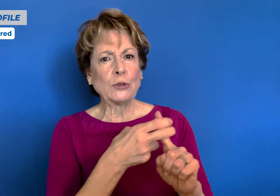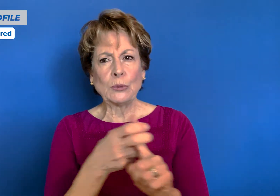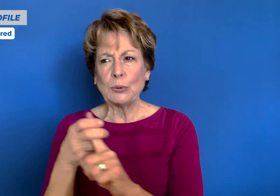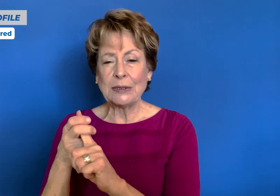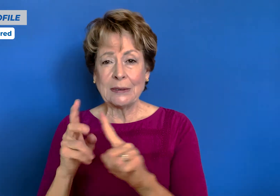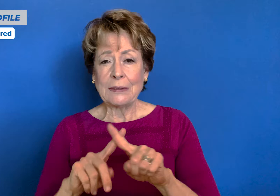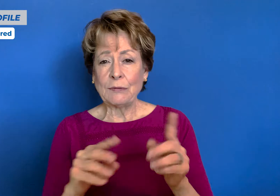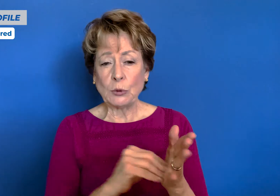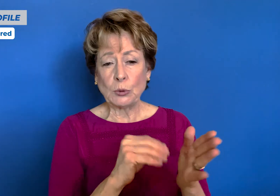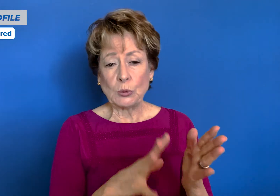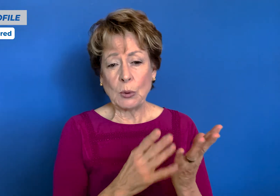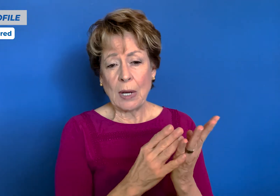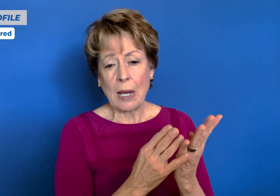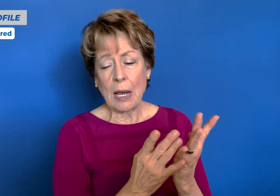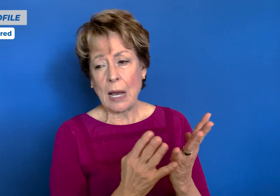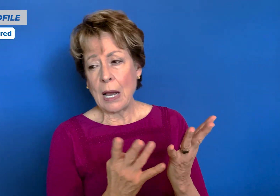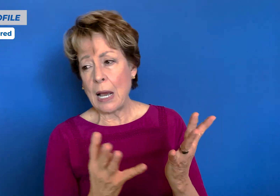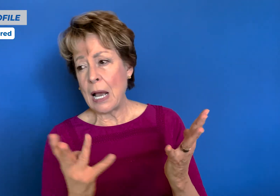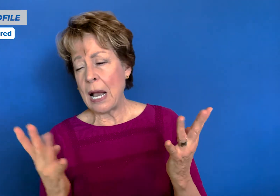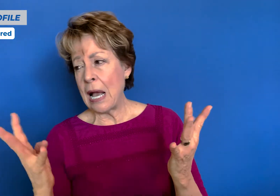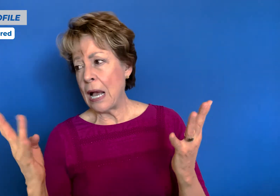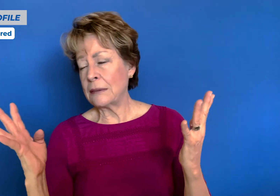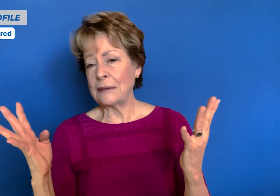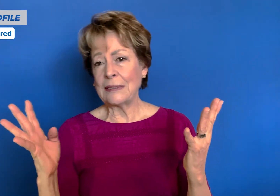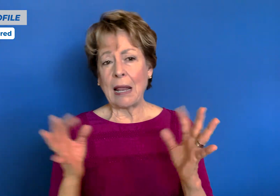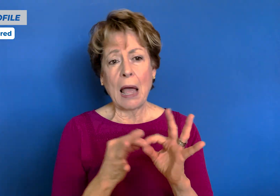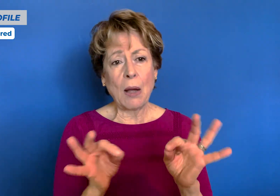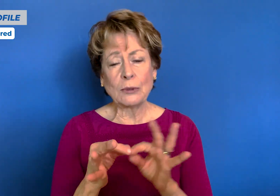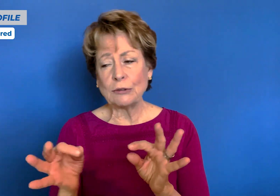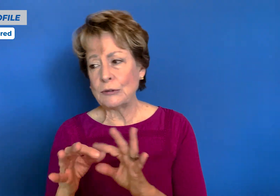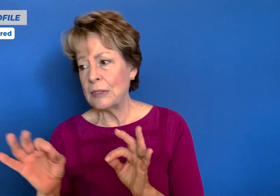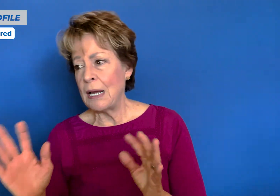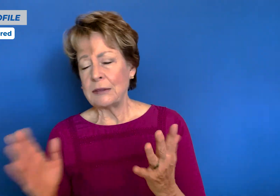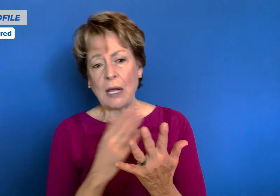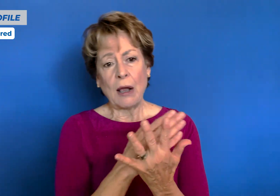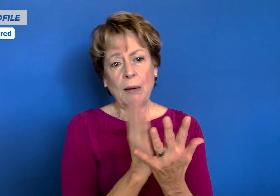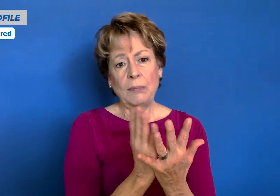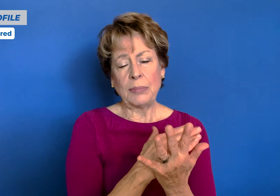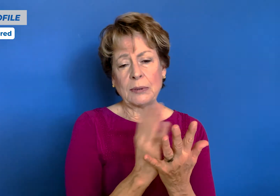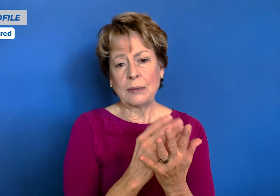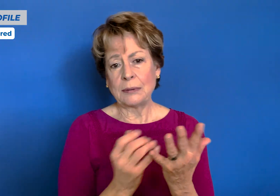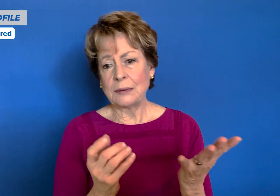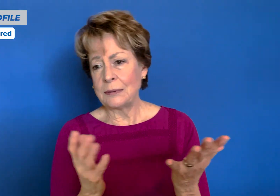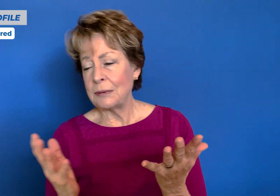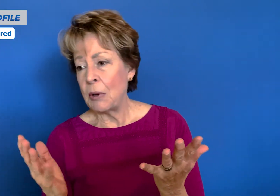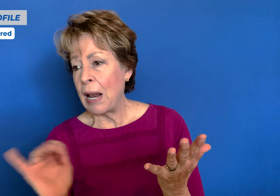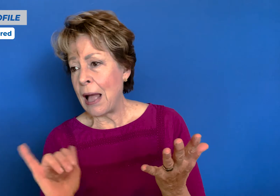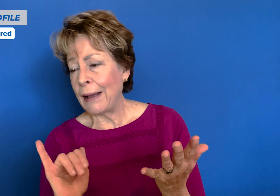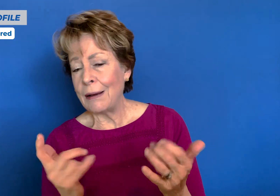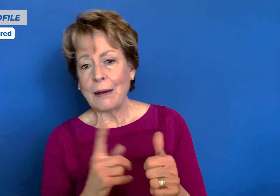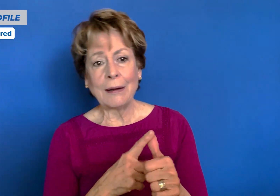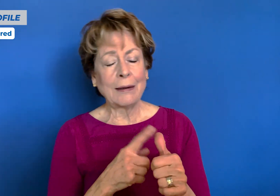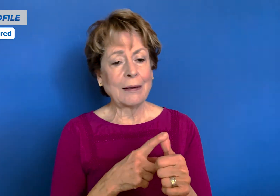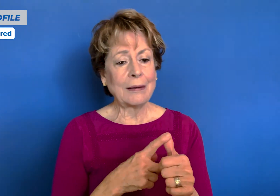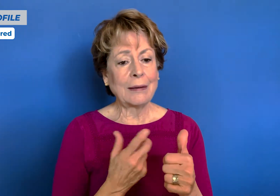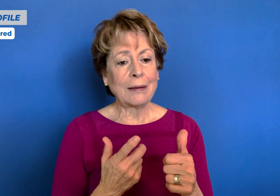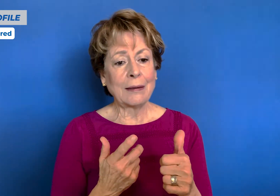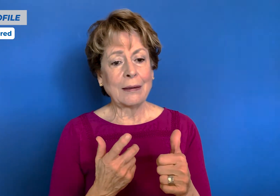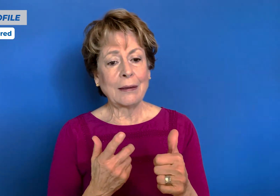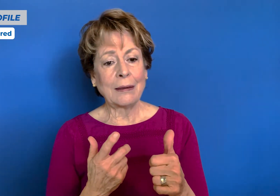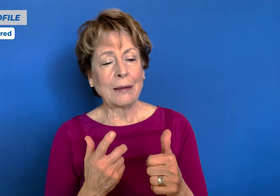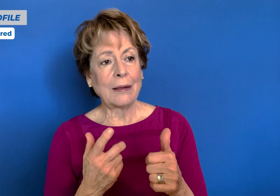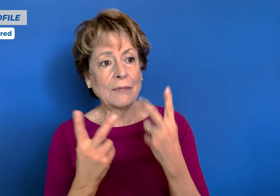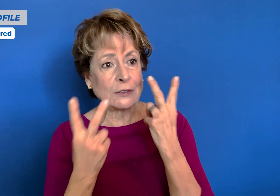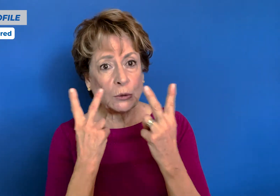Attract a wide range of students of different languages and modalities